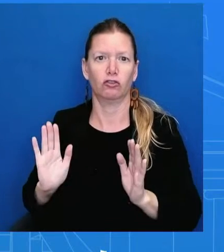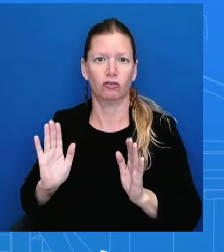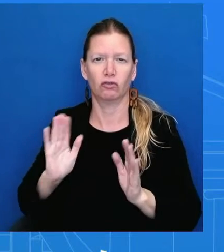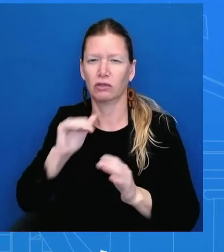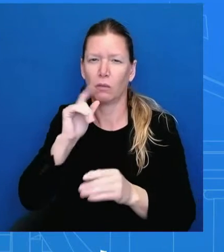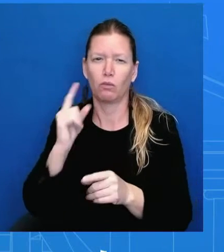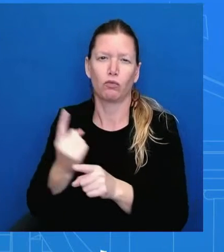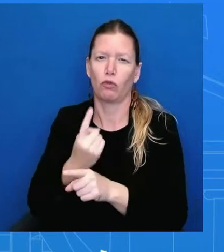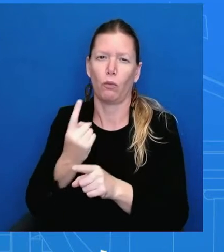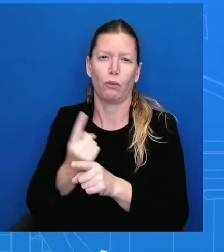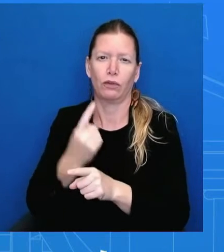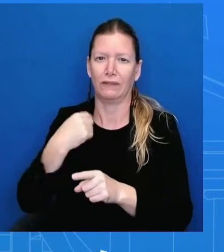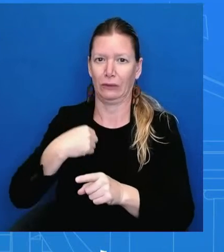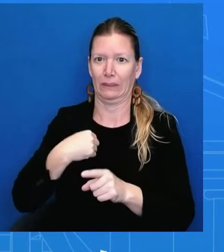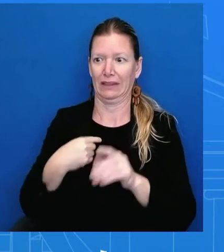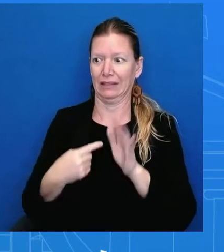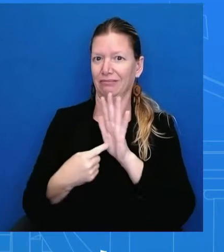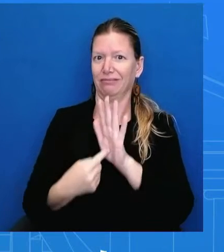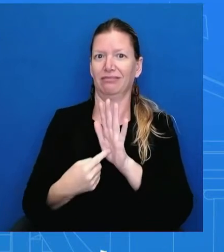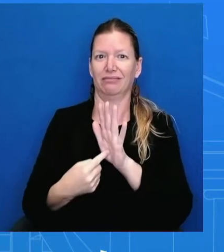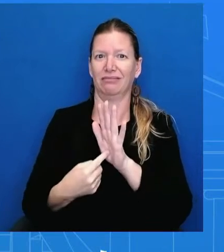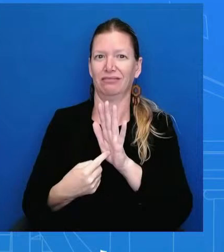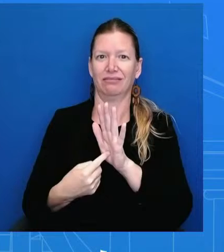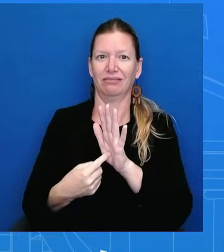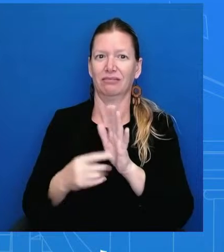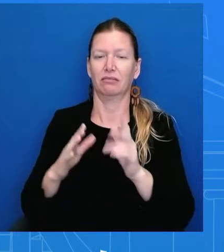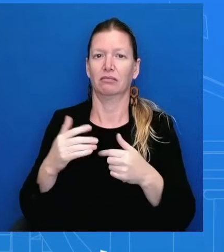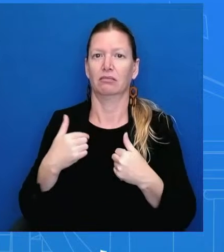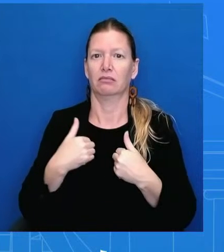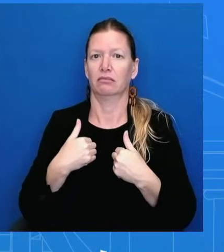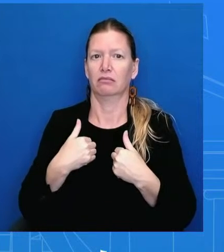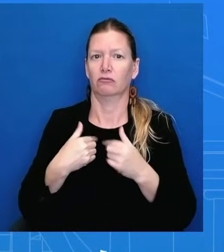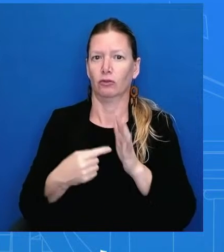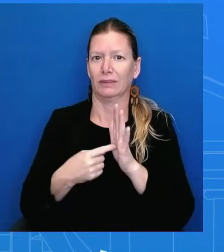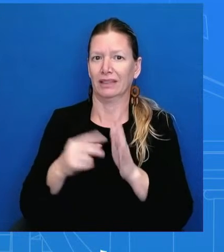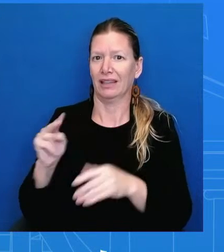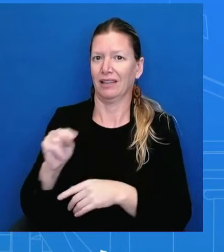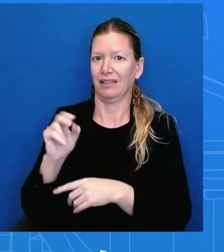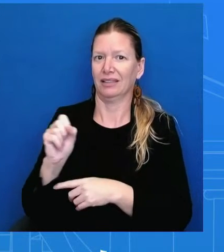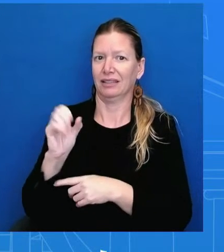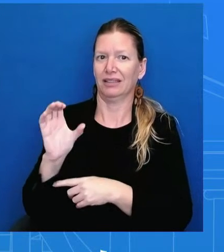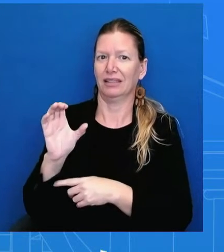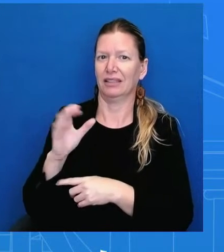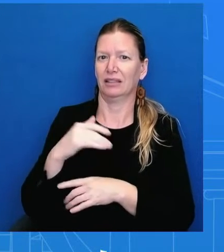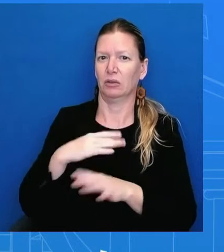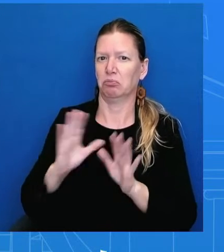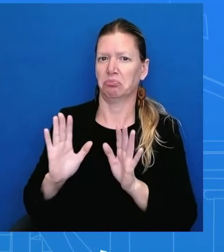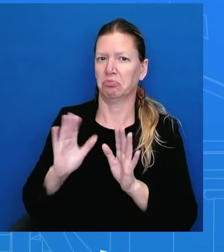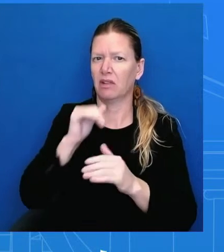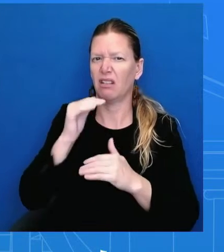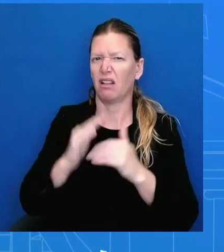Mr. Kirby: -- because I wanted to make it clear. So, for -- yes, I'm uncomfortable with these kinds of questions. But to answer your -- to answer your specific question,